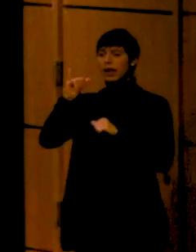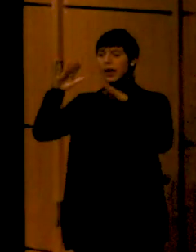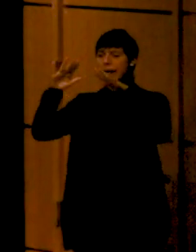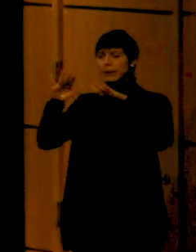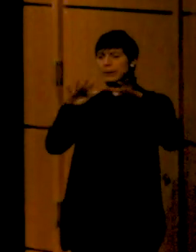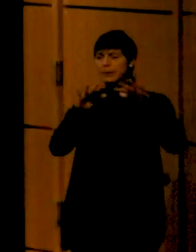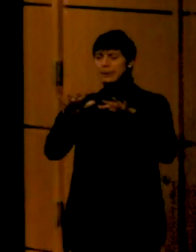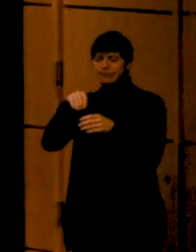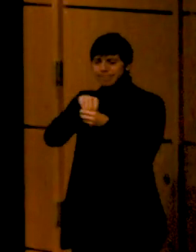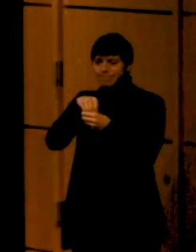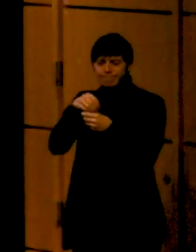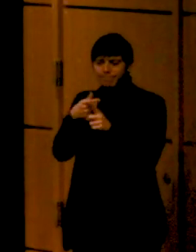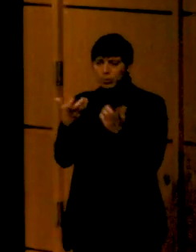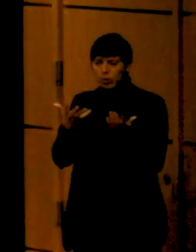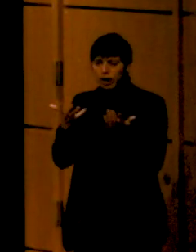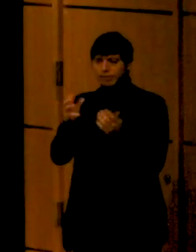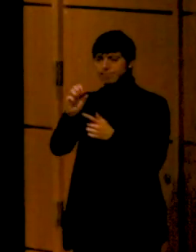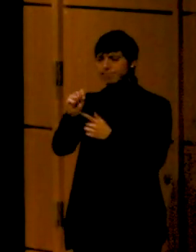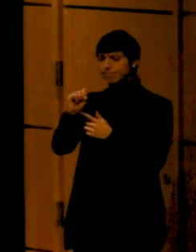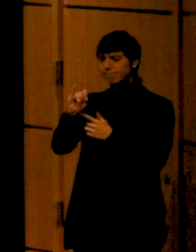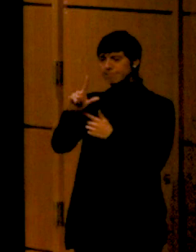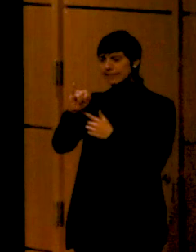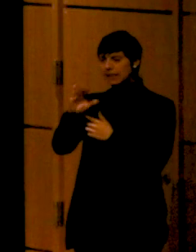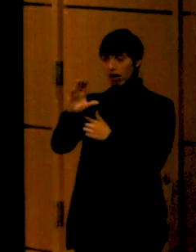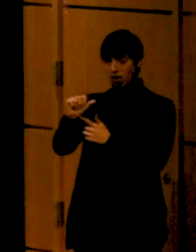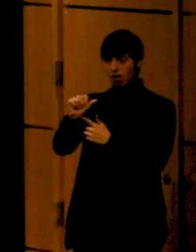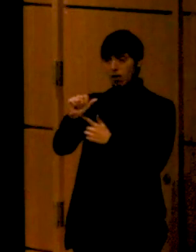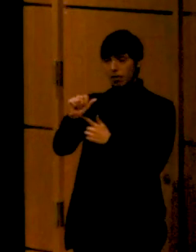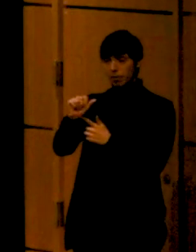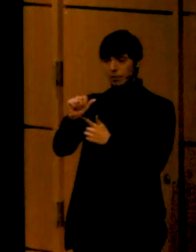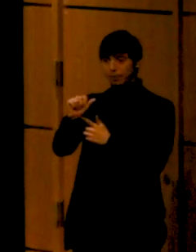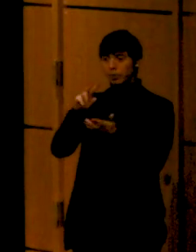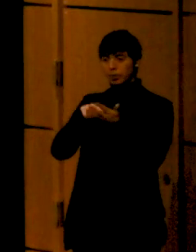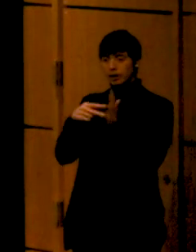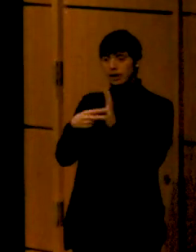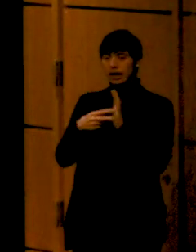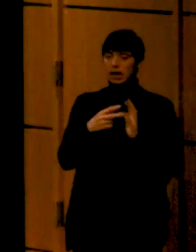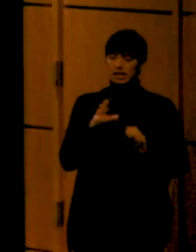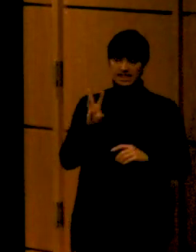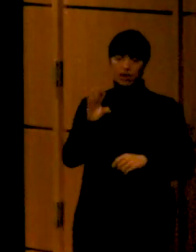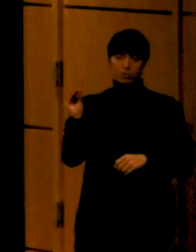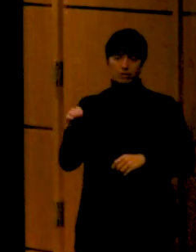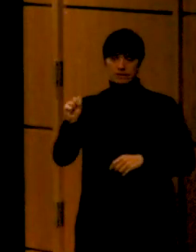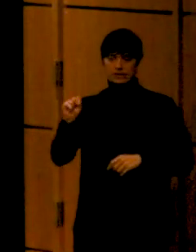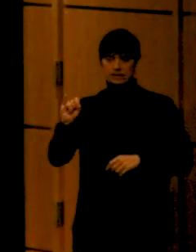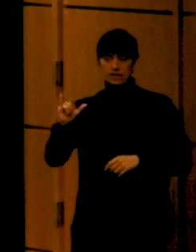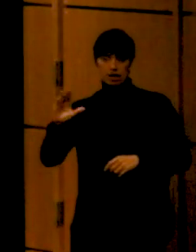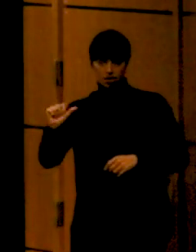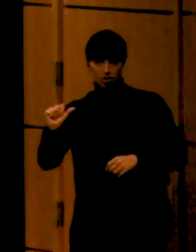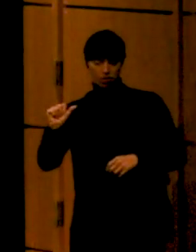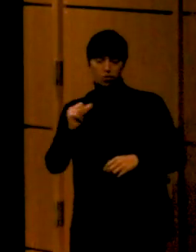And so glass artists very quickly, in this case, tried to use it in making their works.